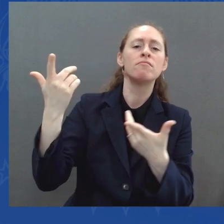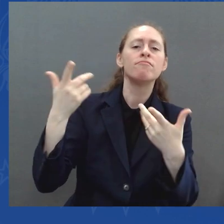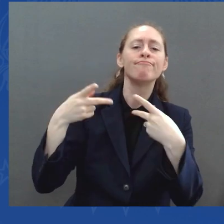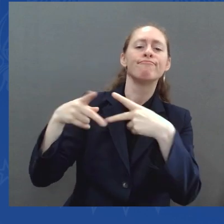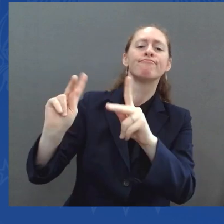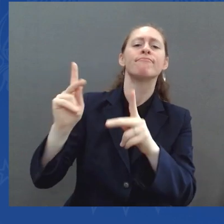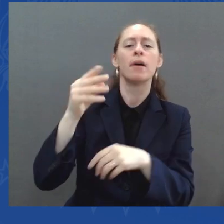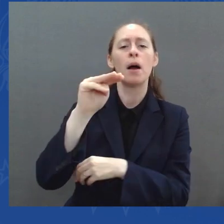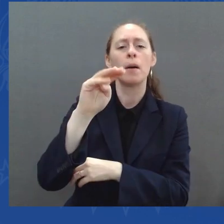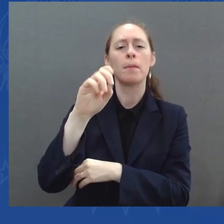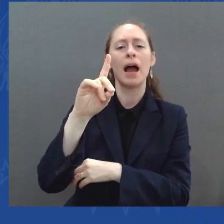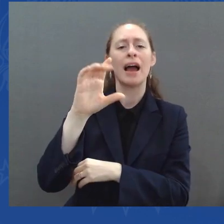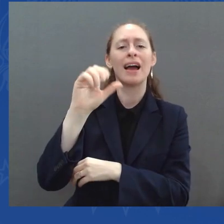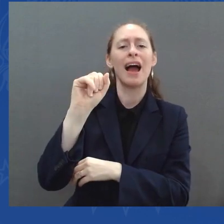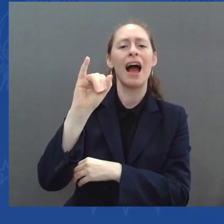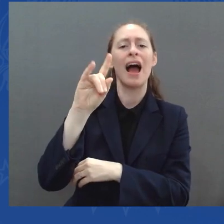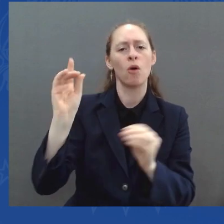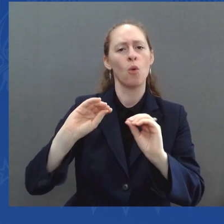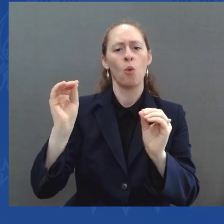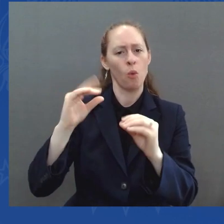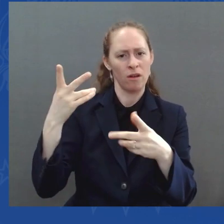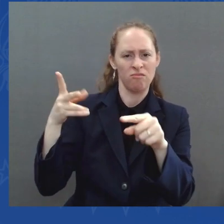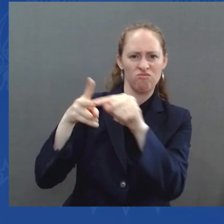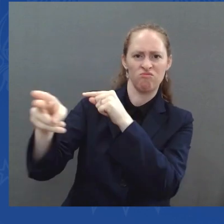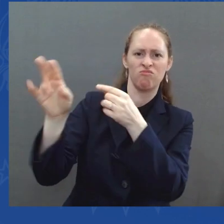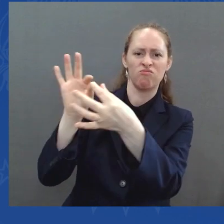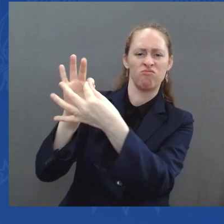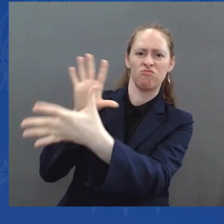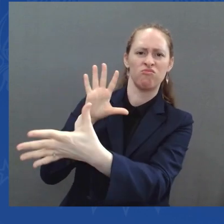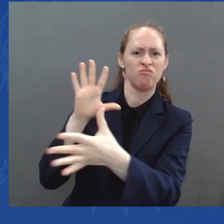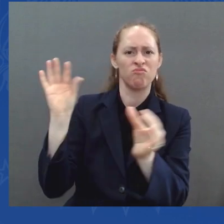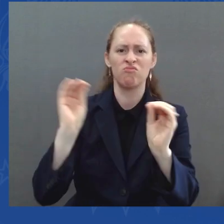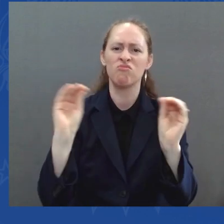As a result, 4 million people in our country